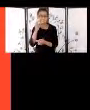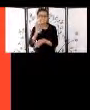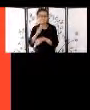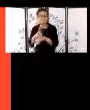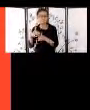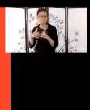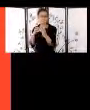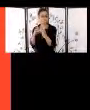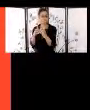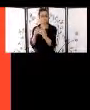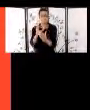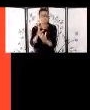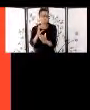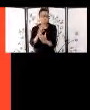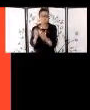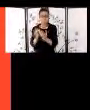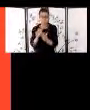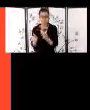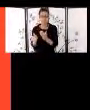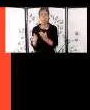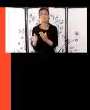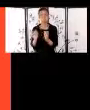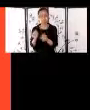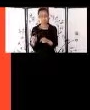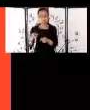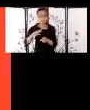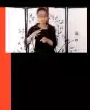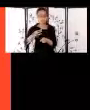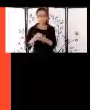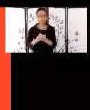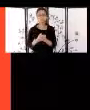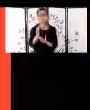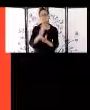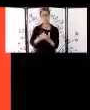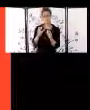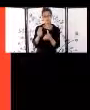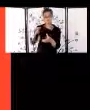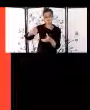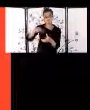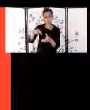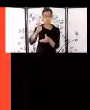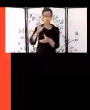proposed project. Some collectives may make work together on a regular basis and they